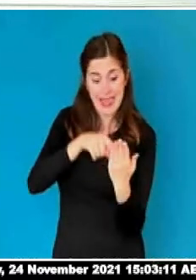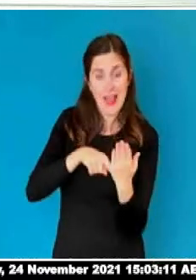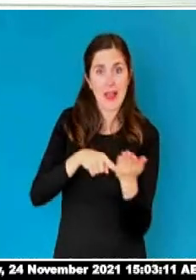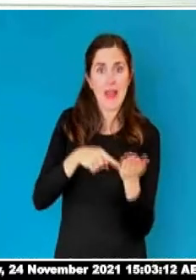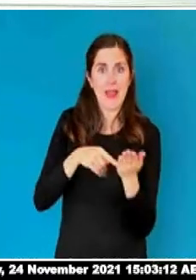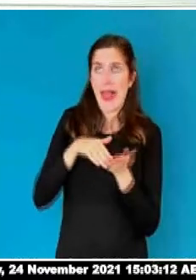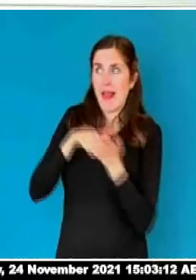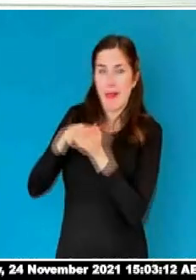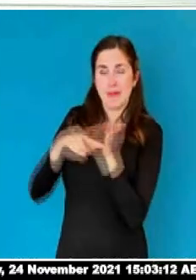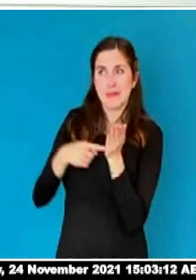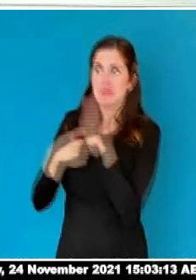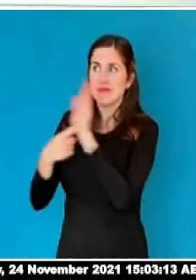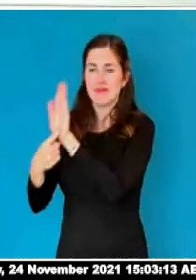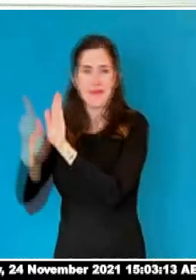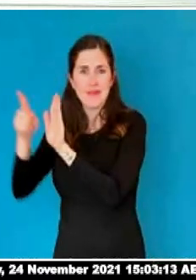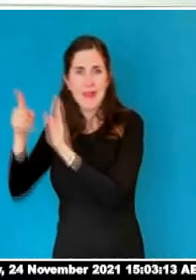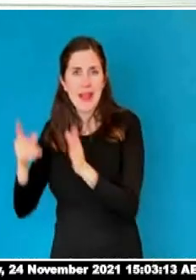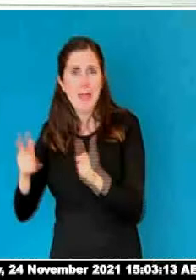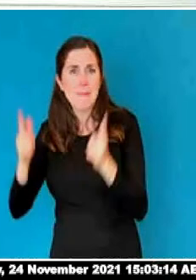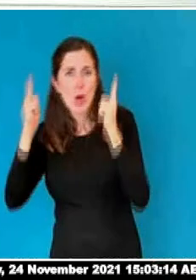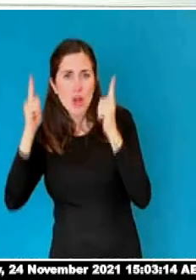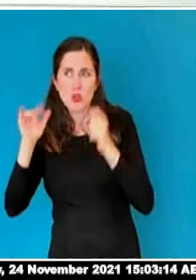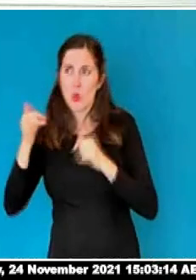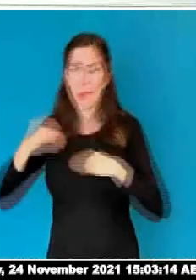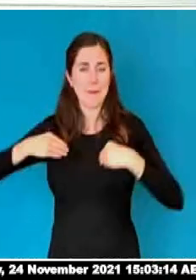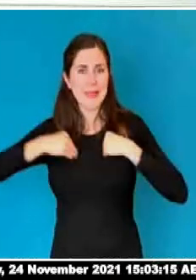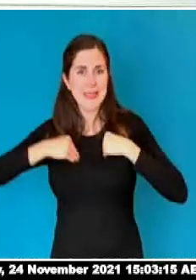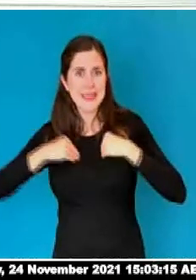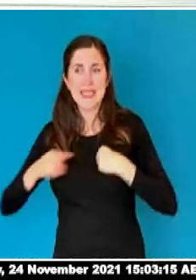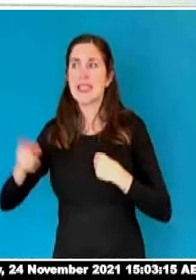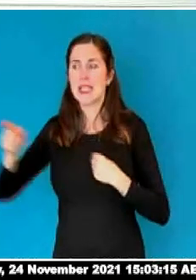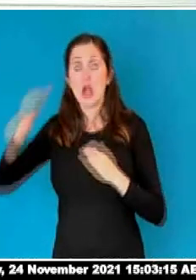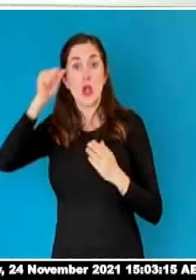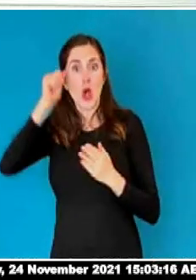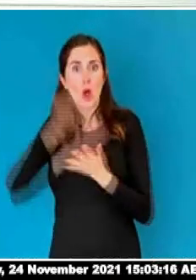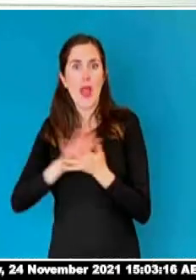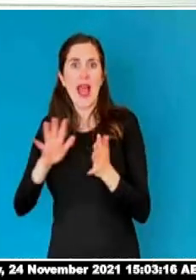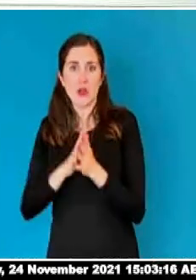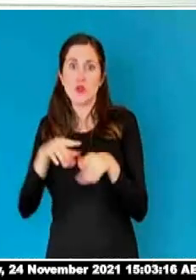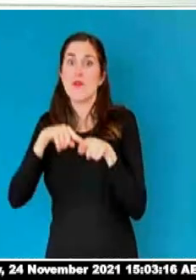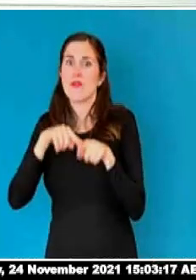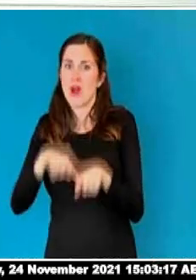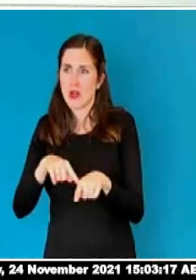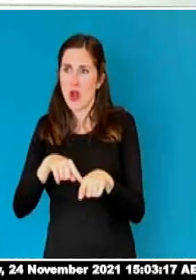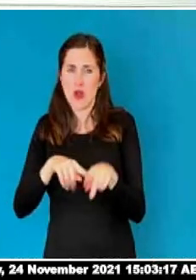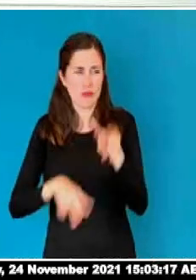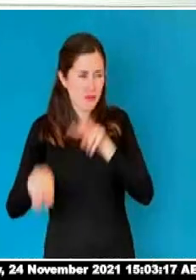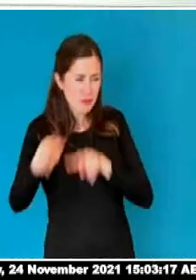being able to undertake that risk assessment and better understand in their workplace and